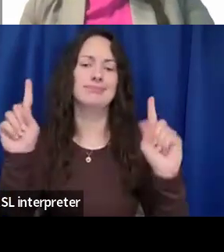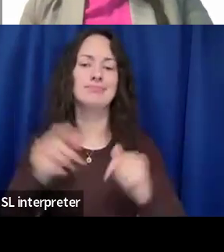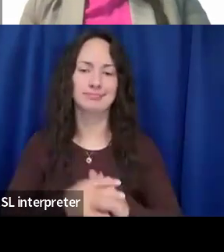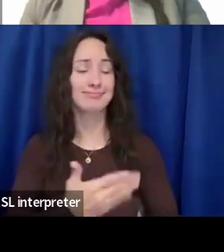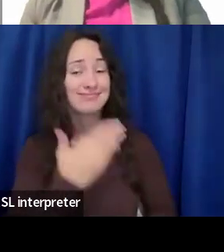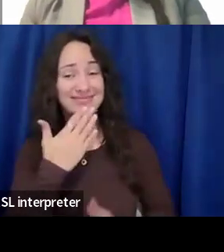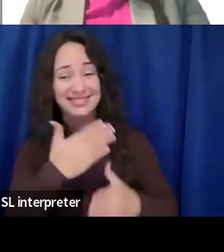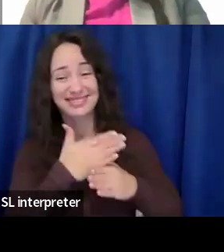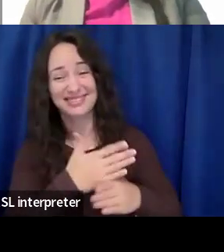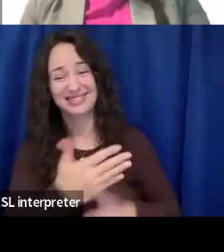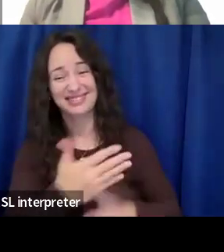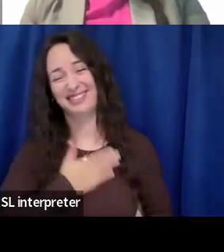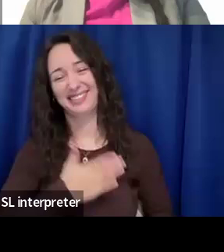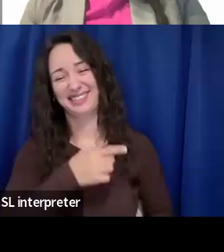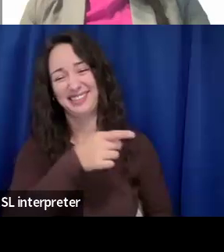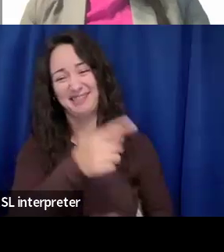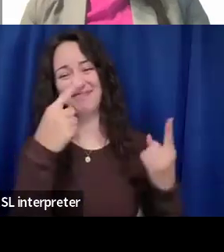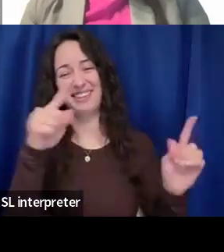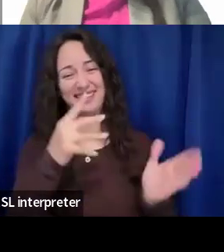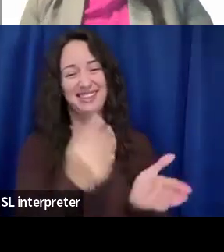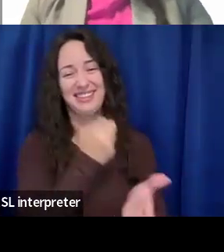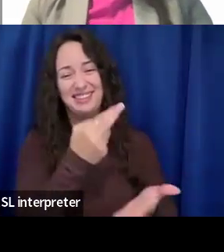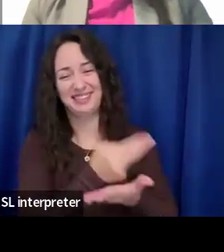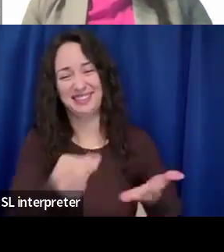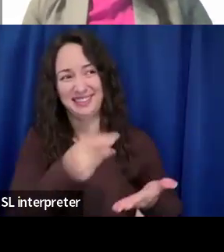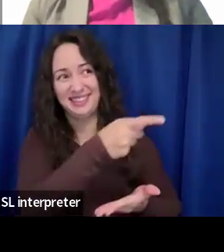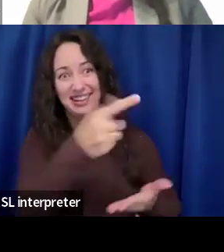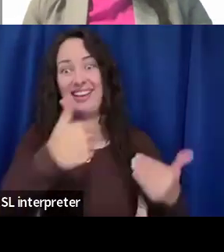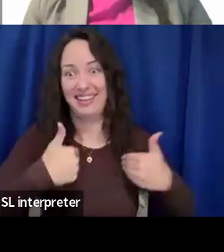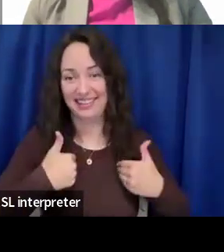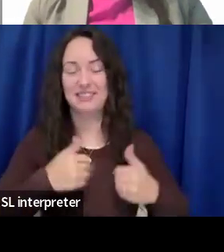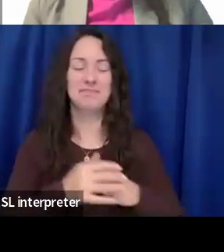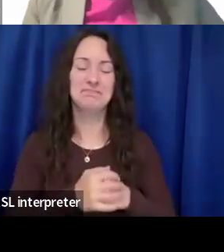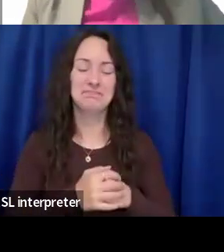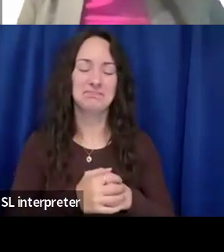were able to divert resources that already existed a presentation. Eve, you want to share challenges